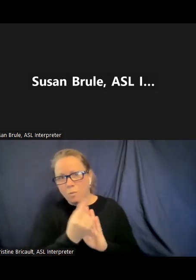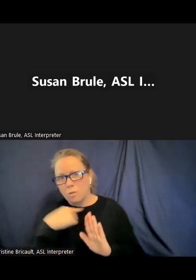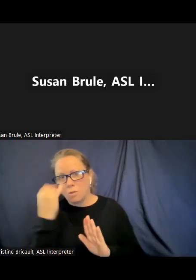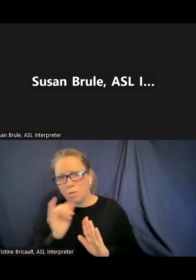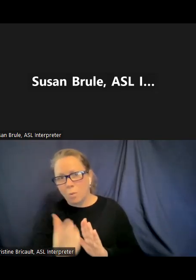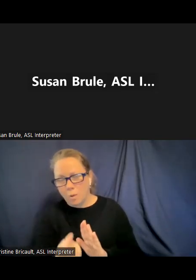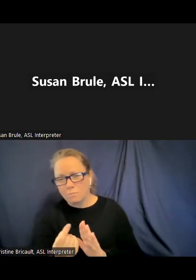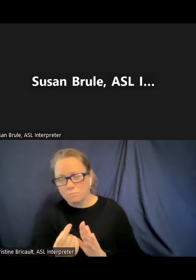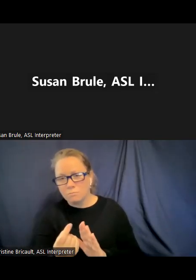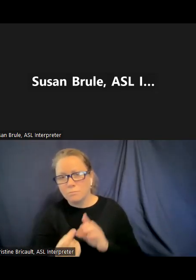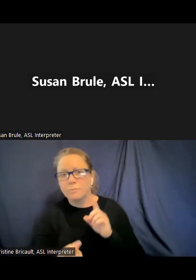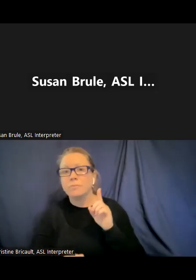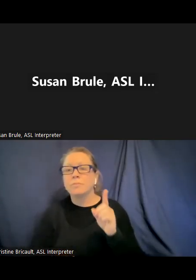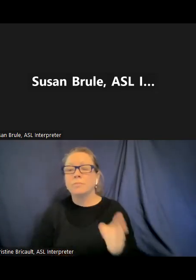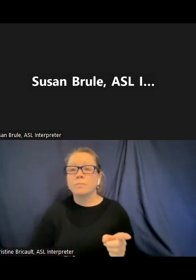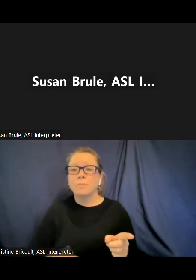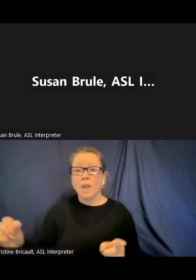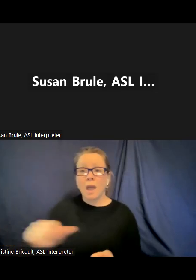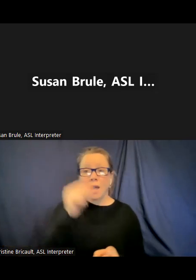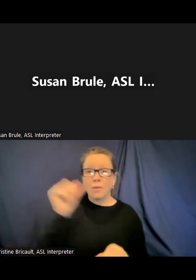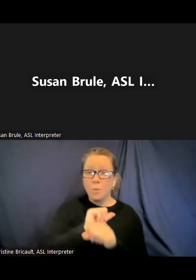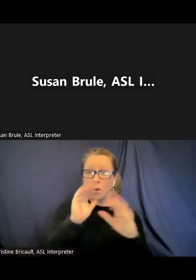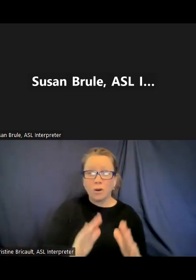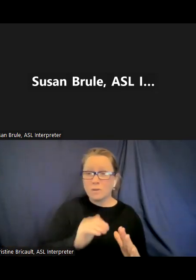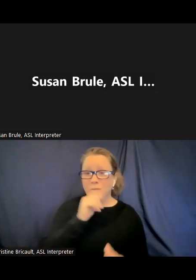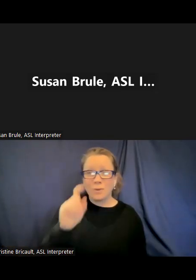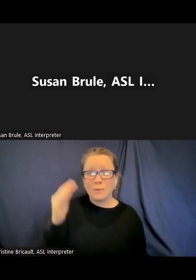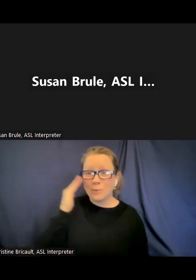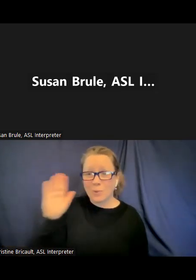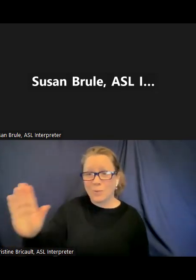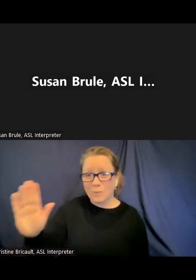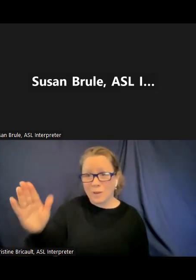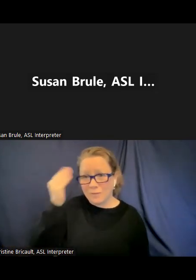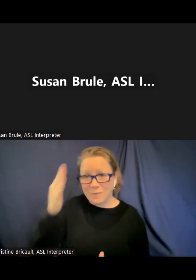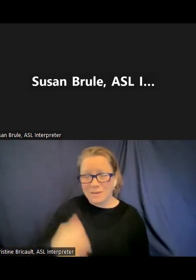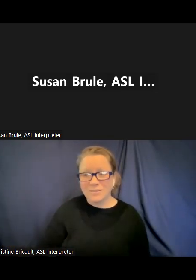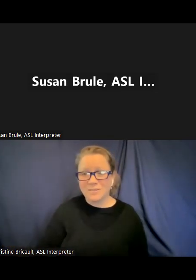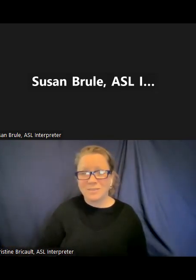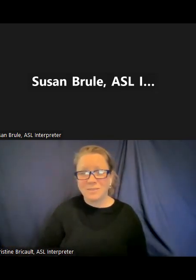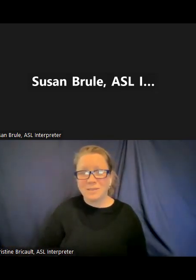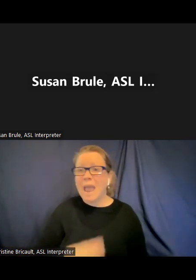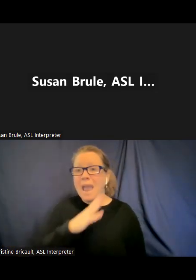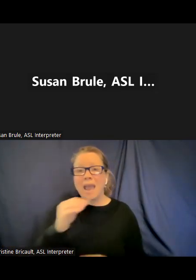The employees' colleagues don't need to know that information. Or that it's because of a reasonable accommodation.